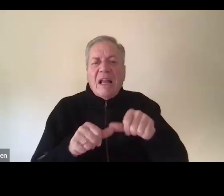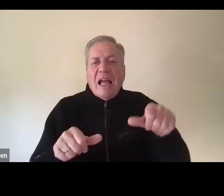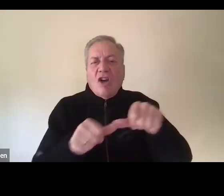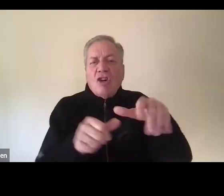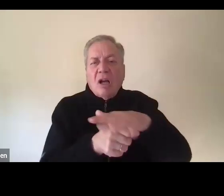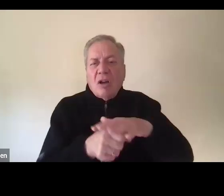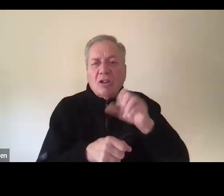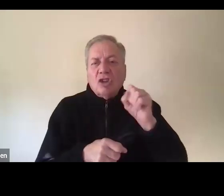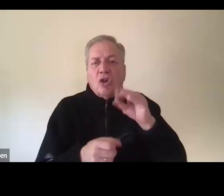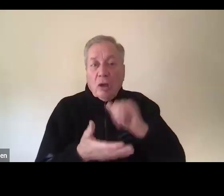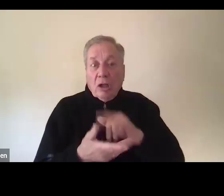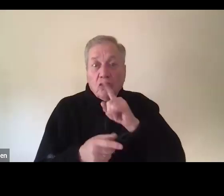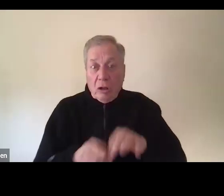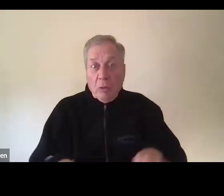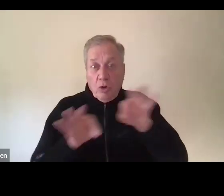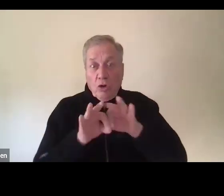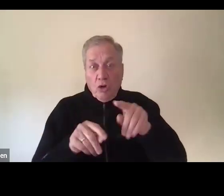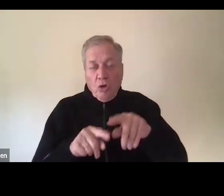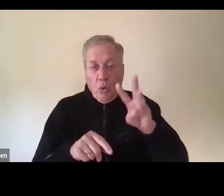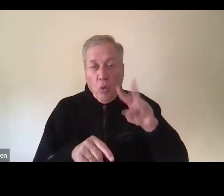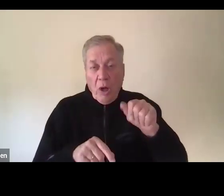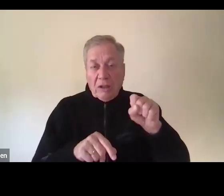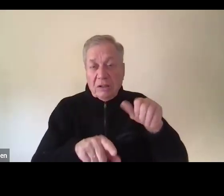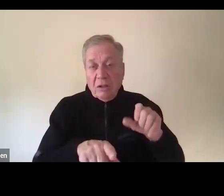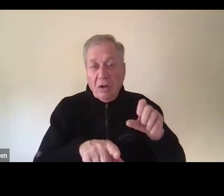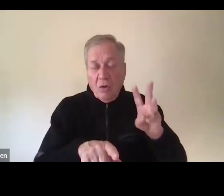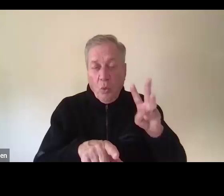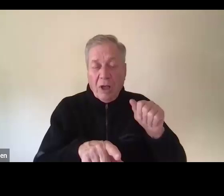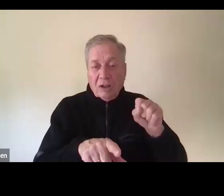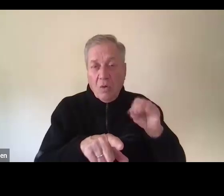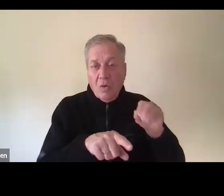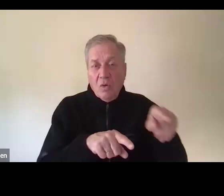that are significant to the work we do. Last year's report was